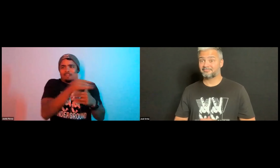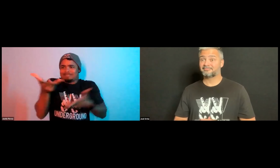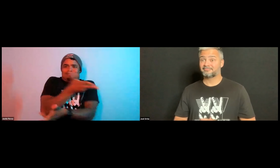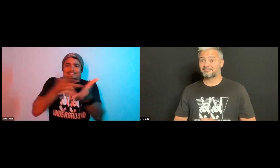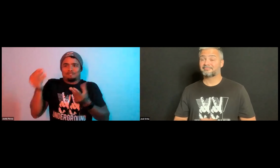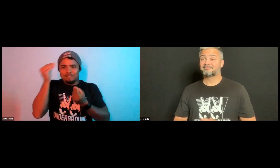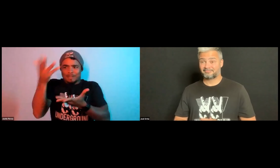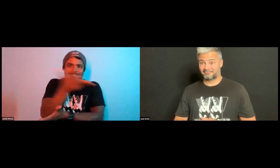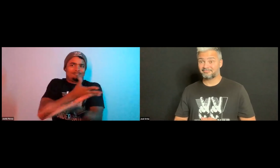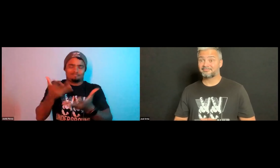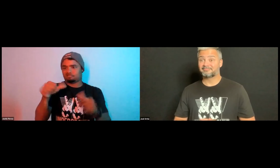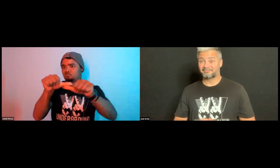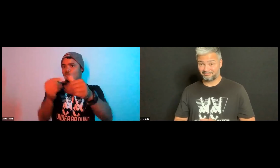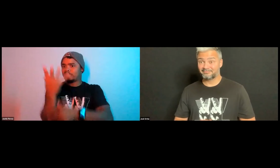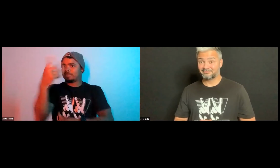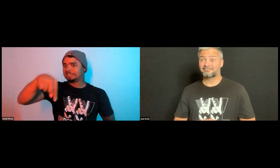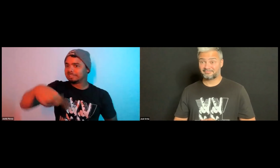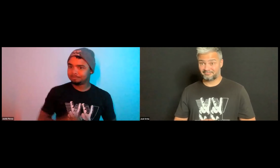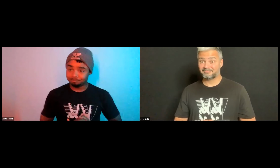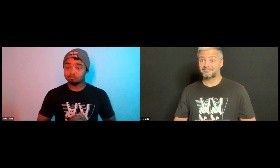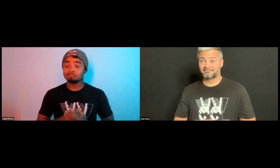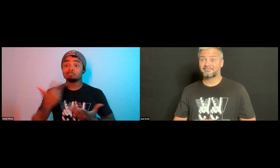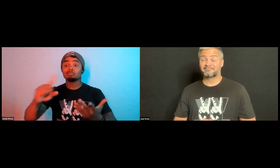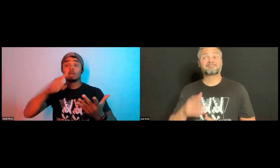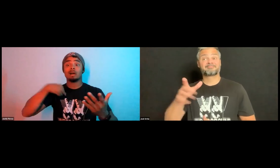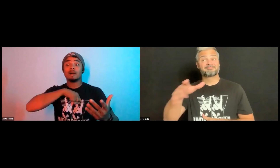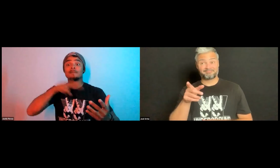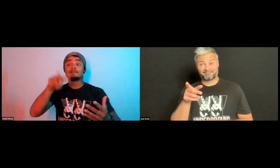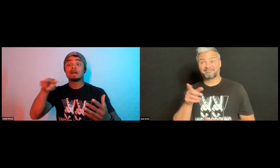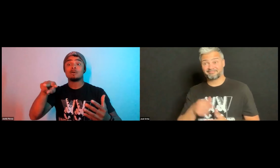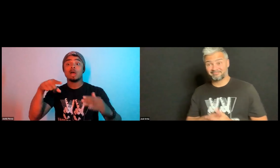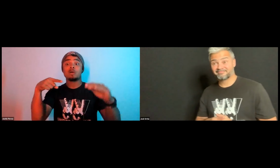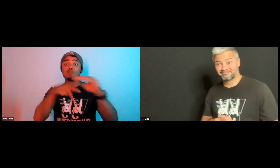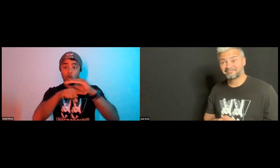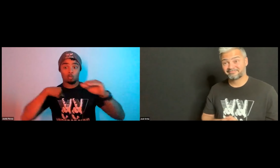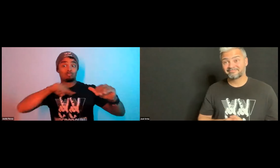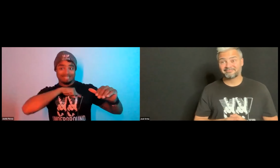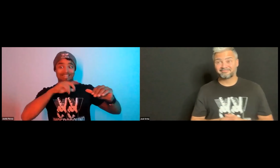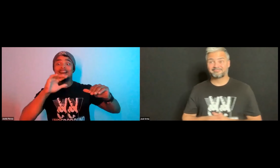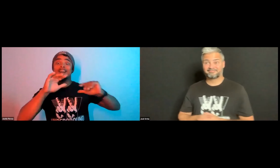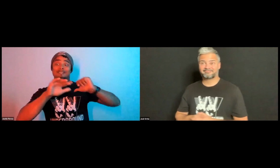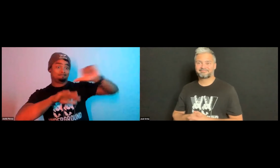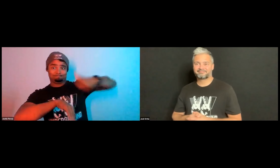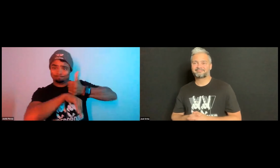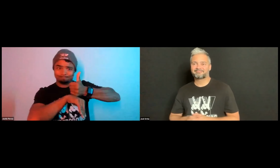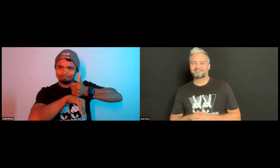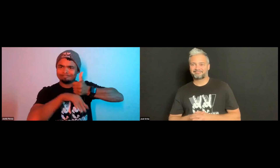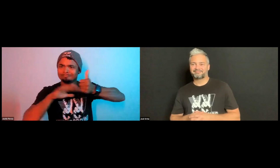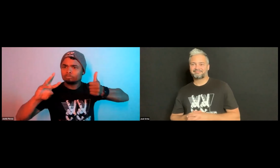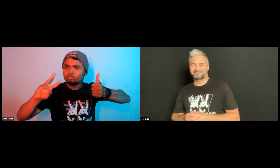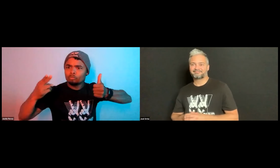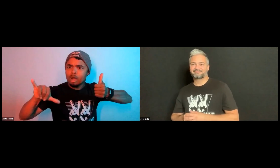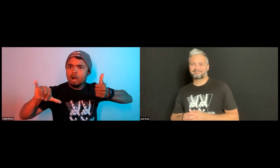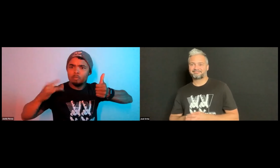Everybody's unique. Everyone is different. We're just sharing information, and being creative together. So we do not judge each other.